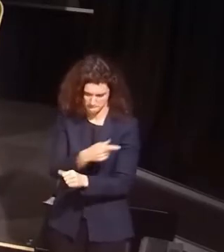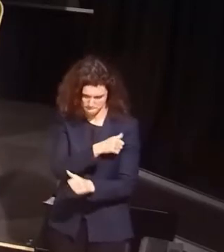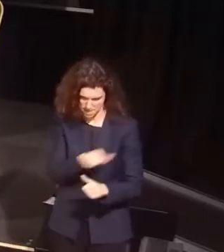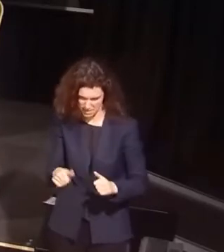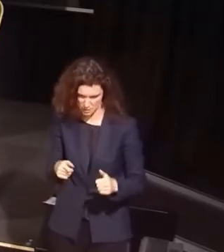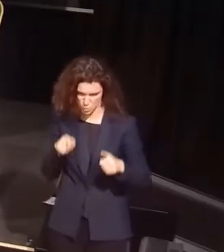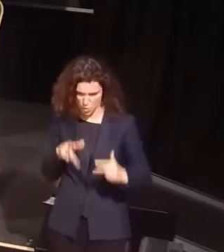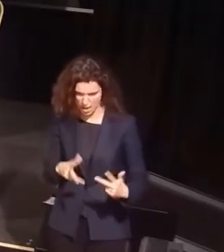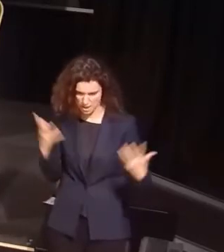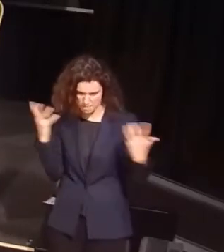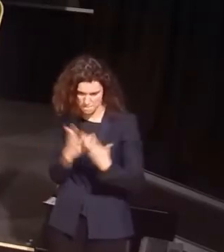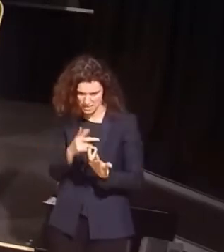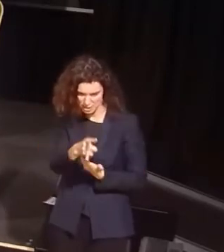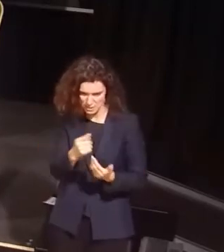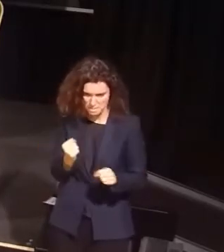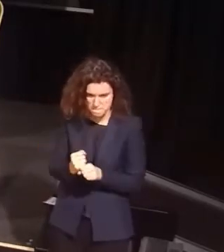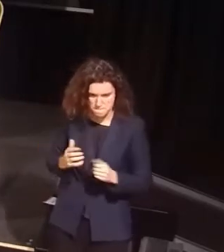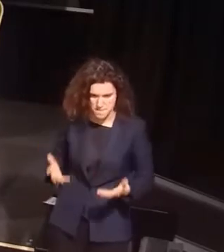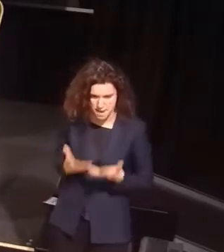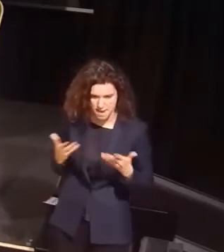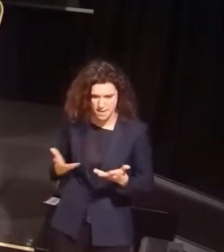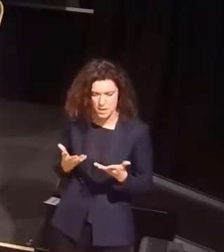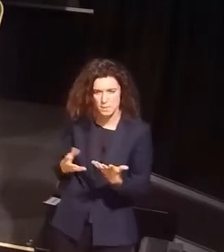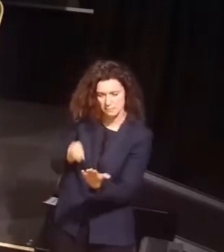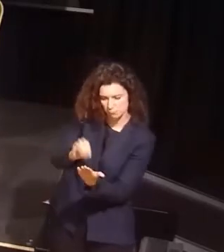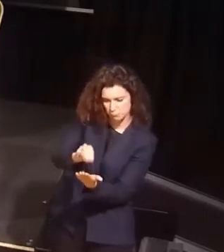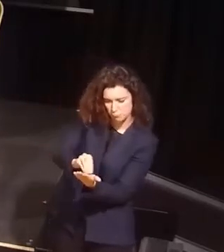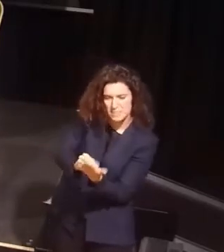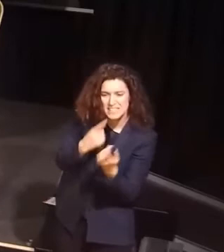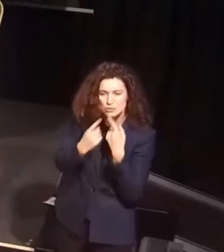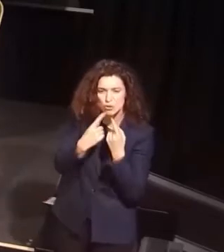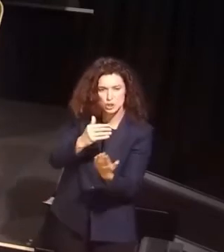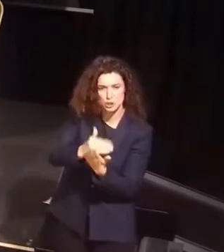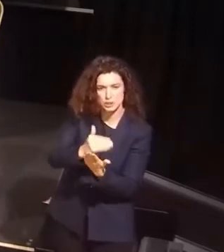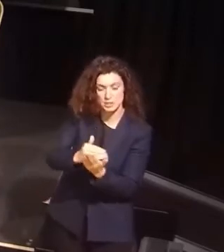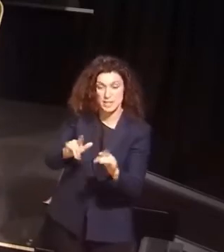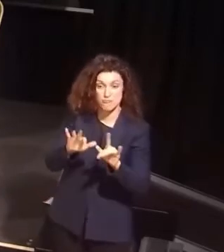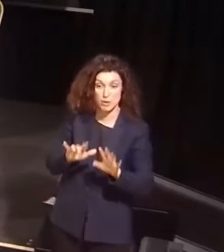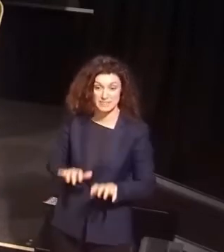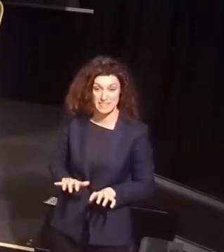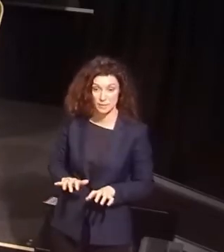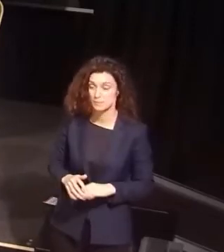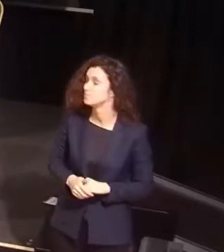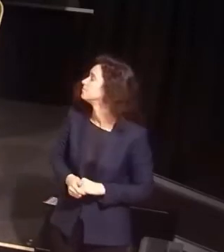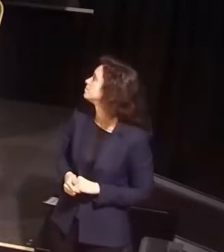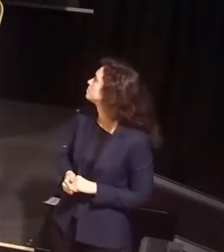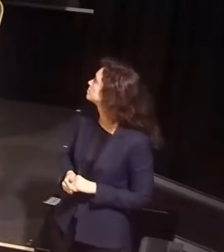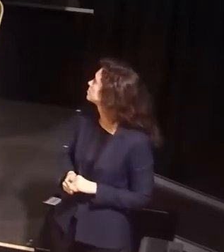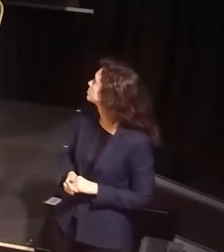We gave those instructions and we wrote that down. And then we set it up for "What's the next best thing?"